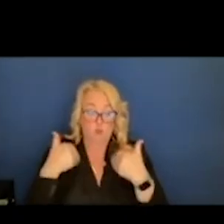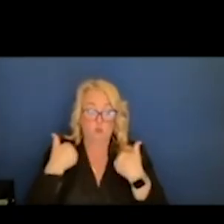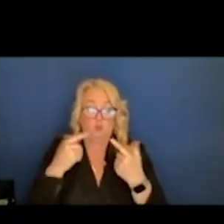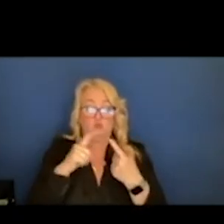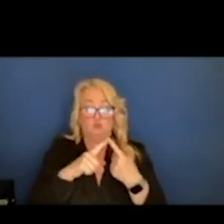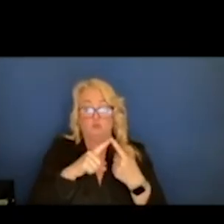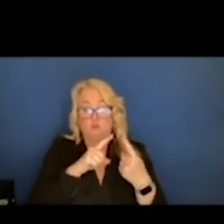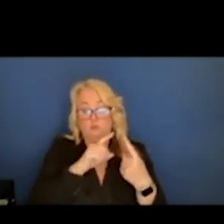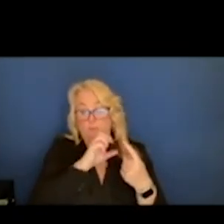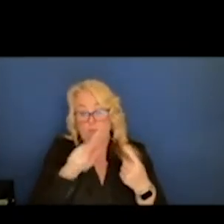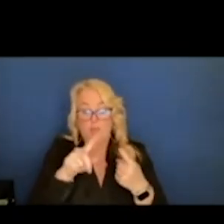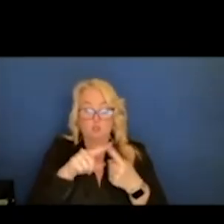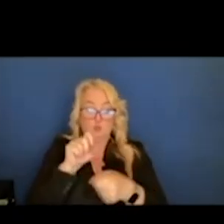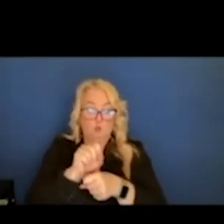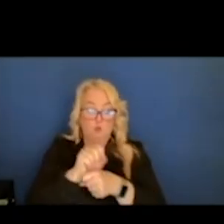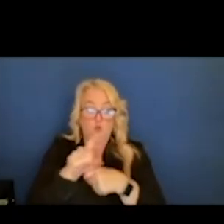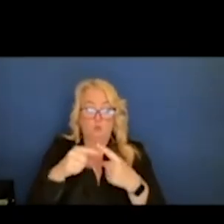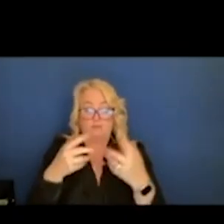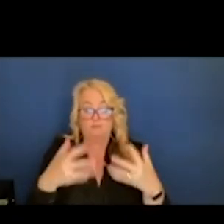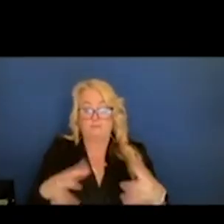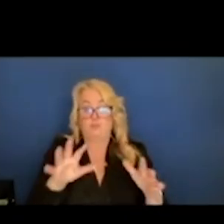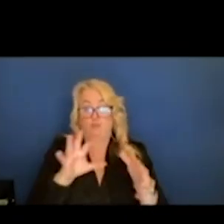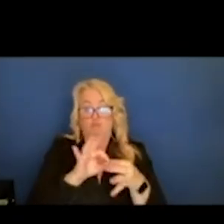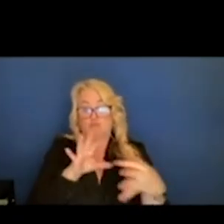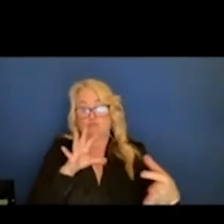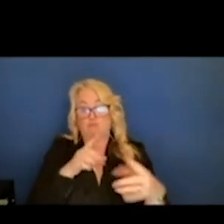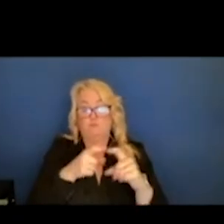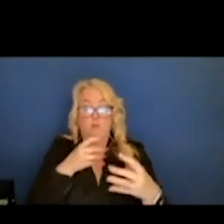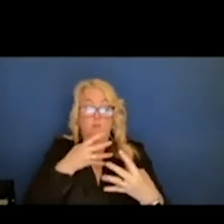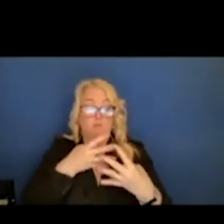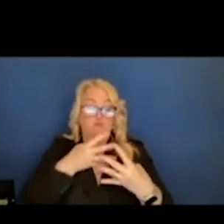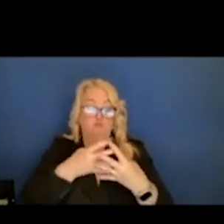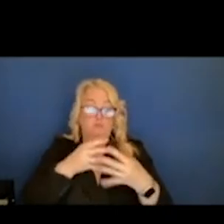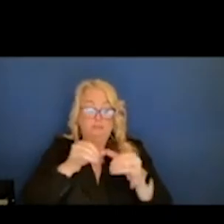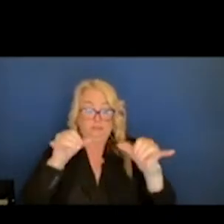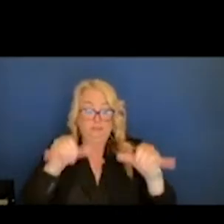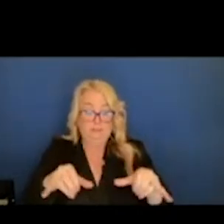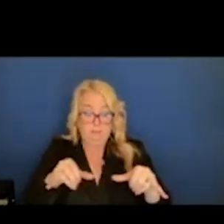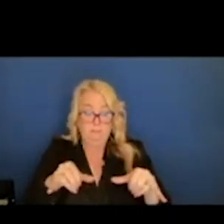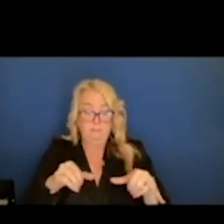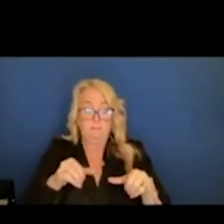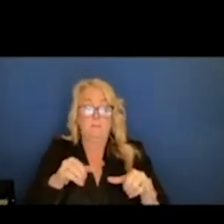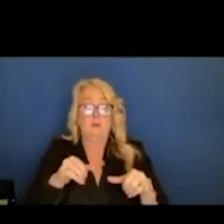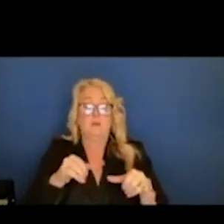and helping them find meaningful employment after leaving the juvenile justice system. 4. Providing